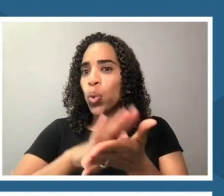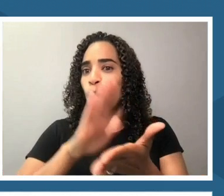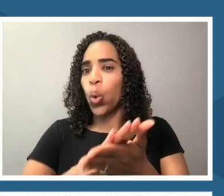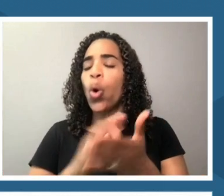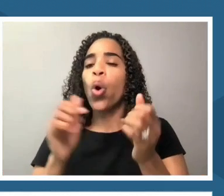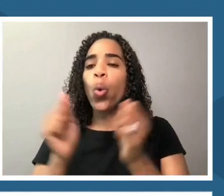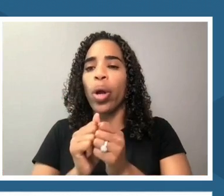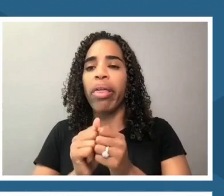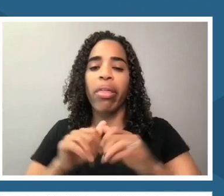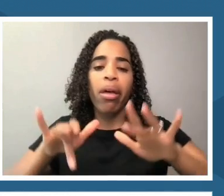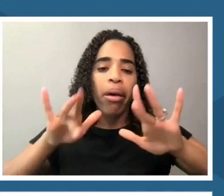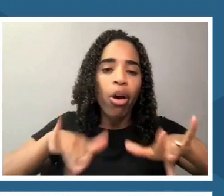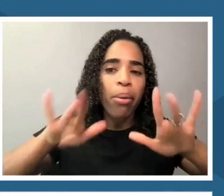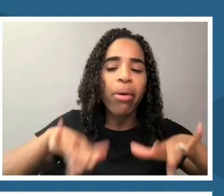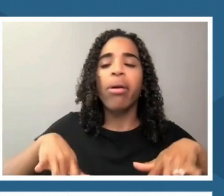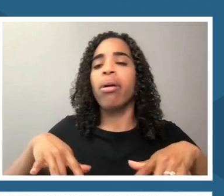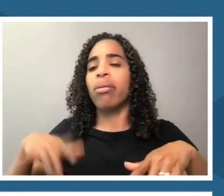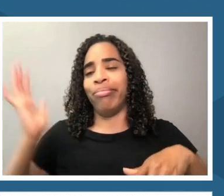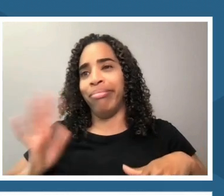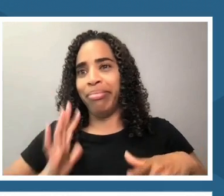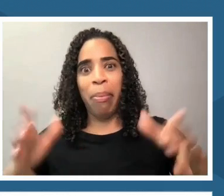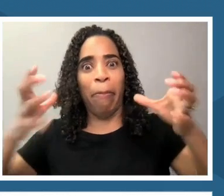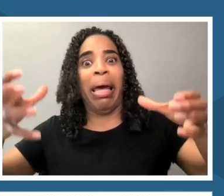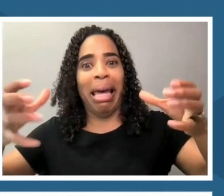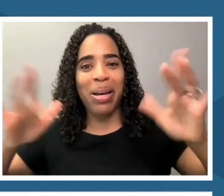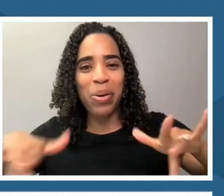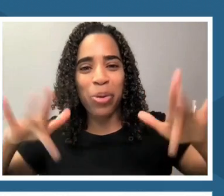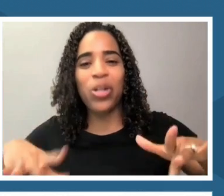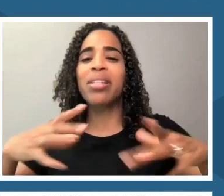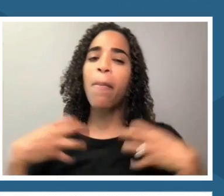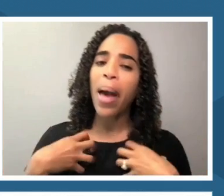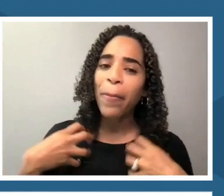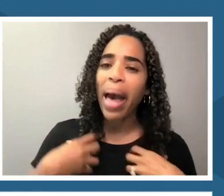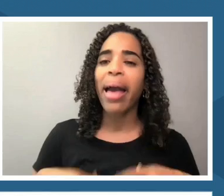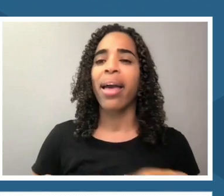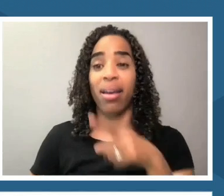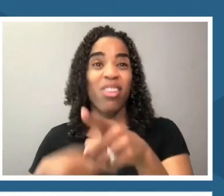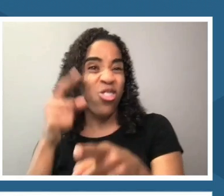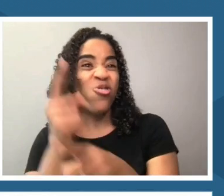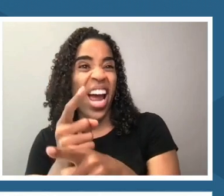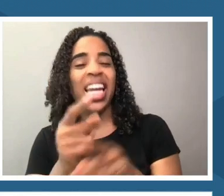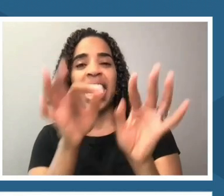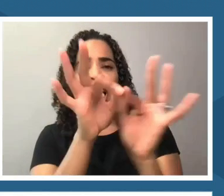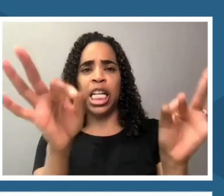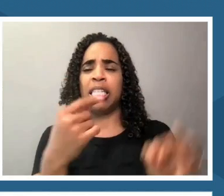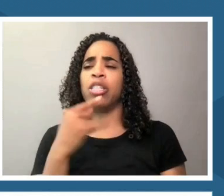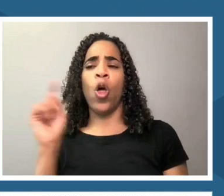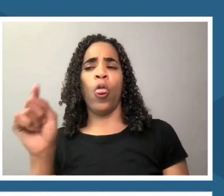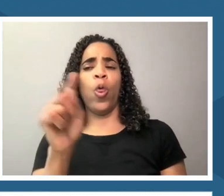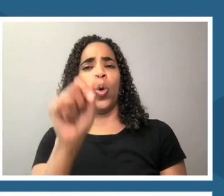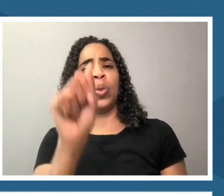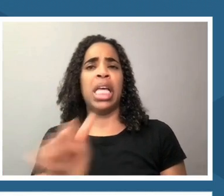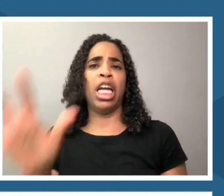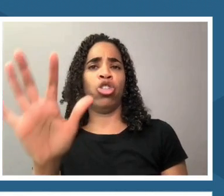holding onto a backpack yeah and then i think the text there also reads like those asian american whiz